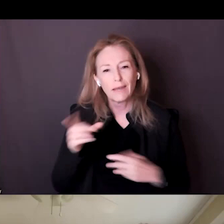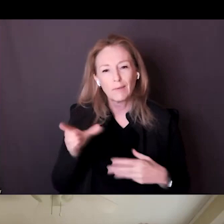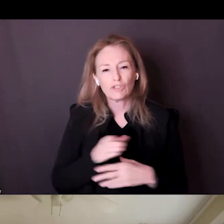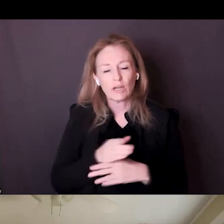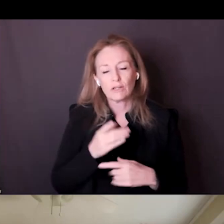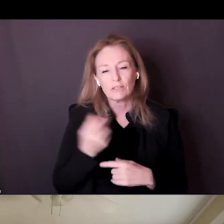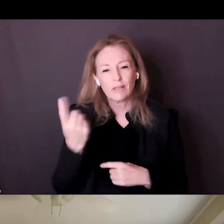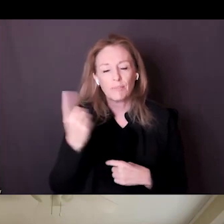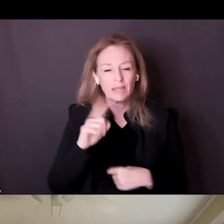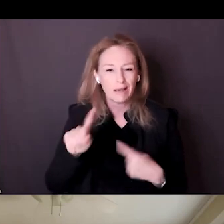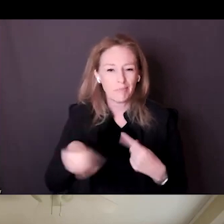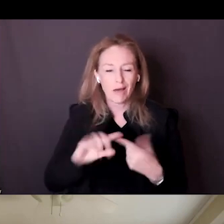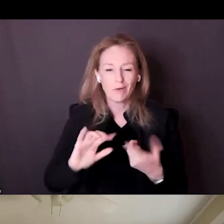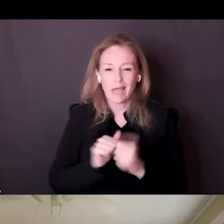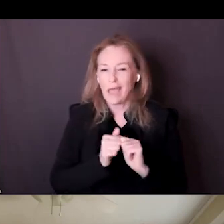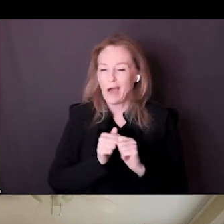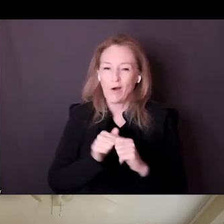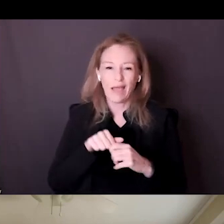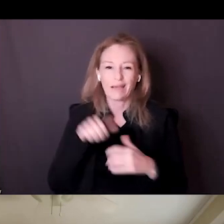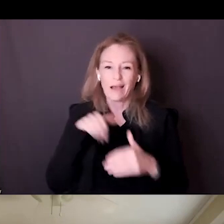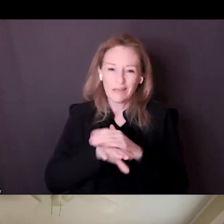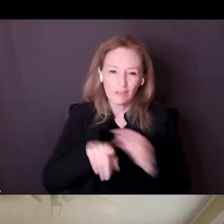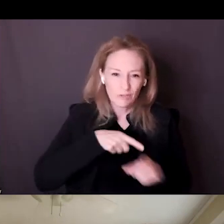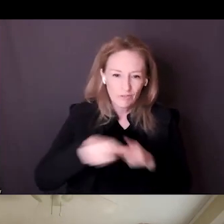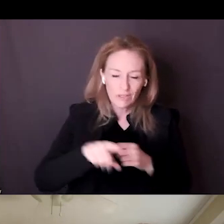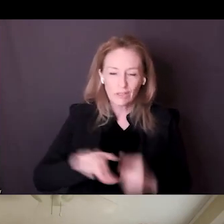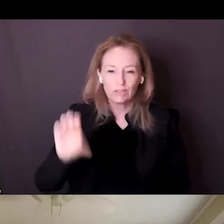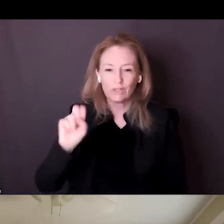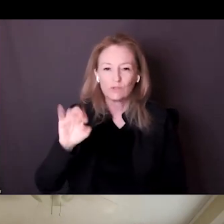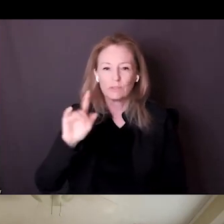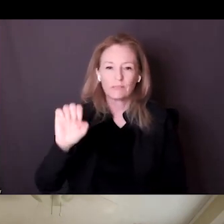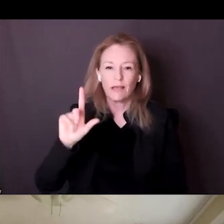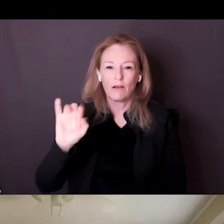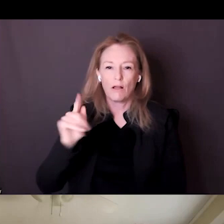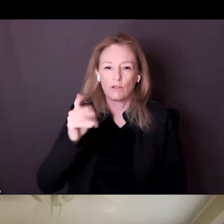INTO THE FIELD OF SUICIDOLOGY, WHICH IS IN THE 90S, WHICH IS